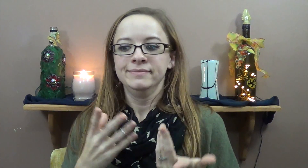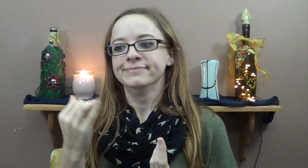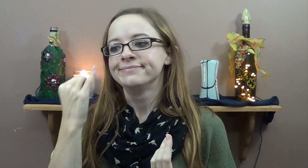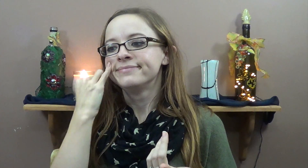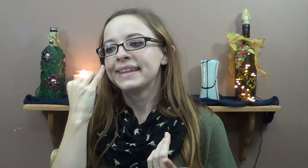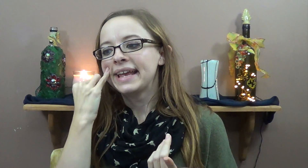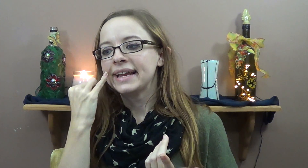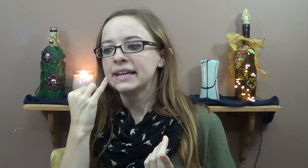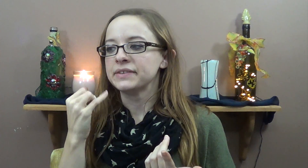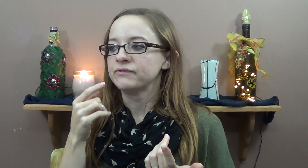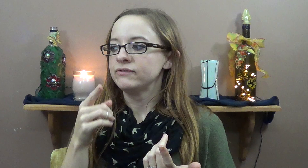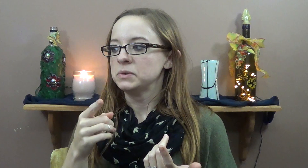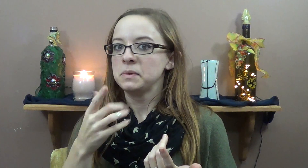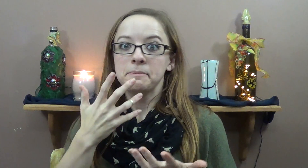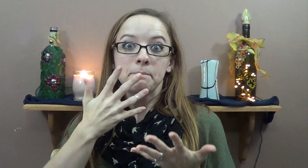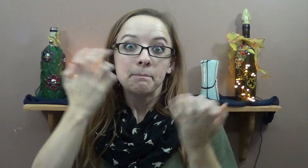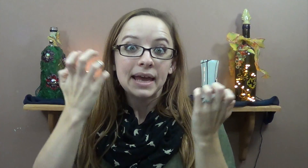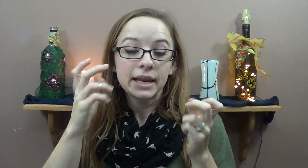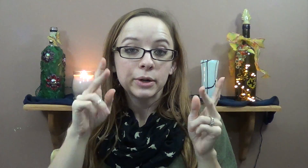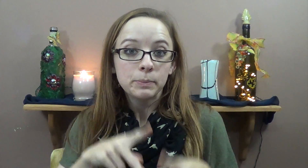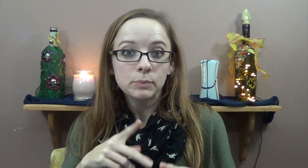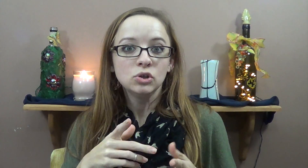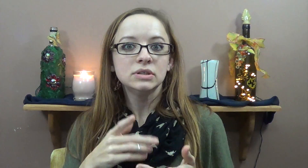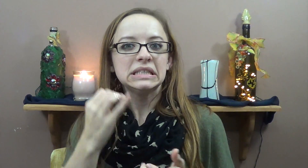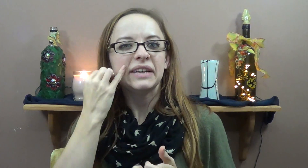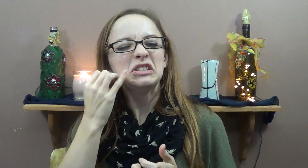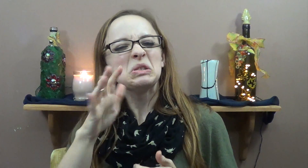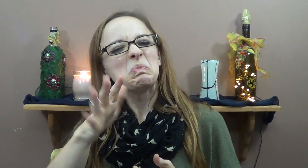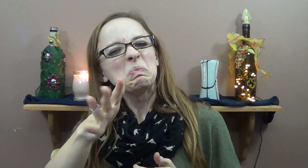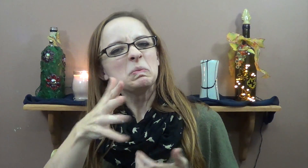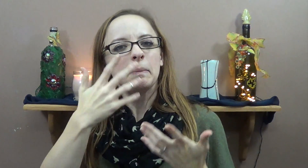There's a difference. When you're thrilled you're more louder, or if